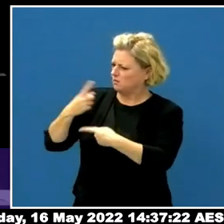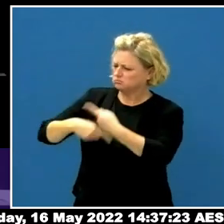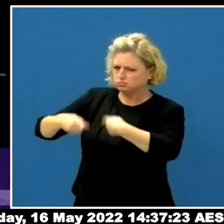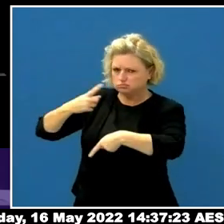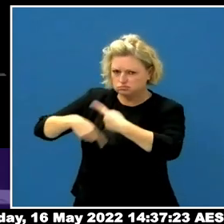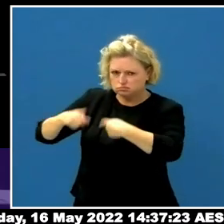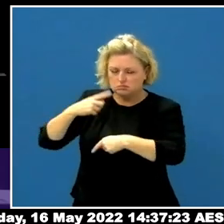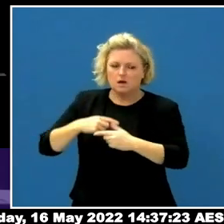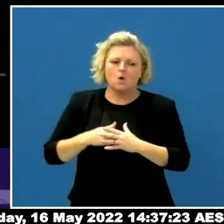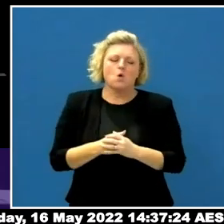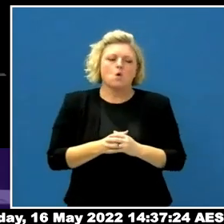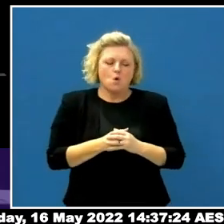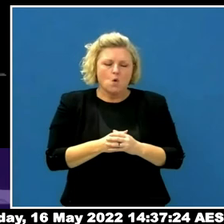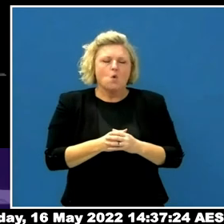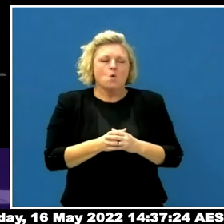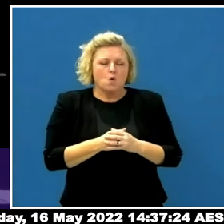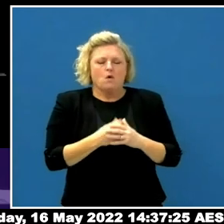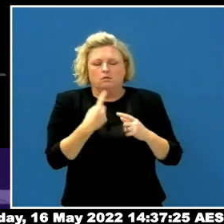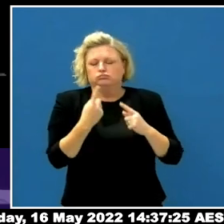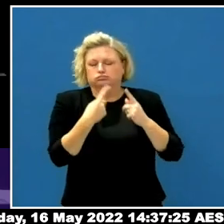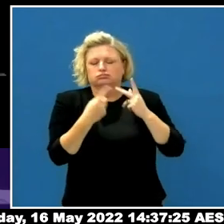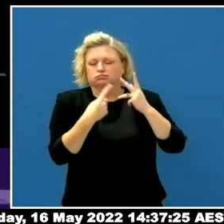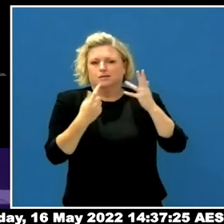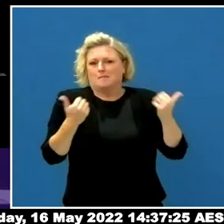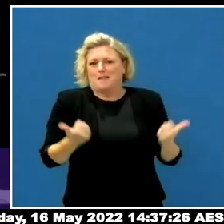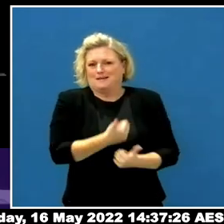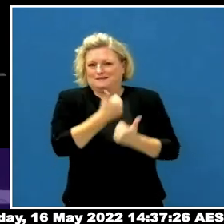They meet up with a group a few days a week.